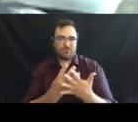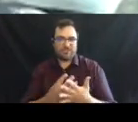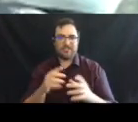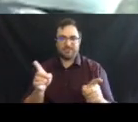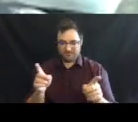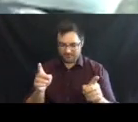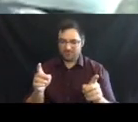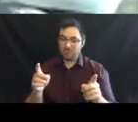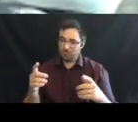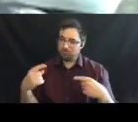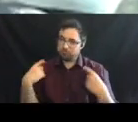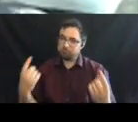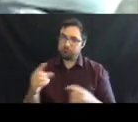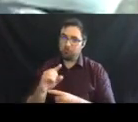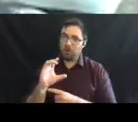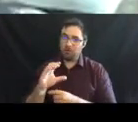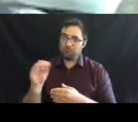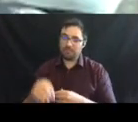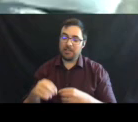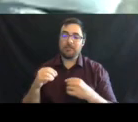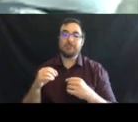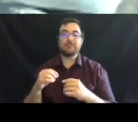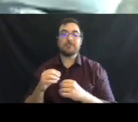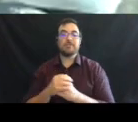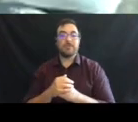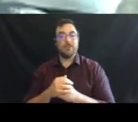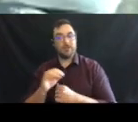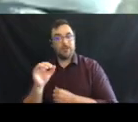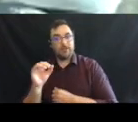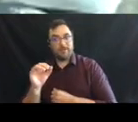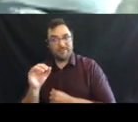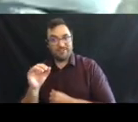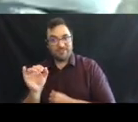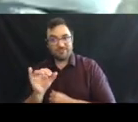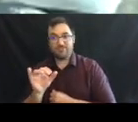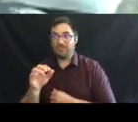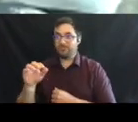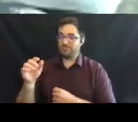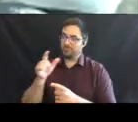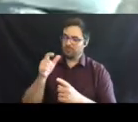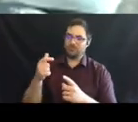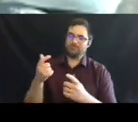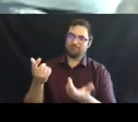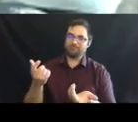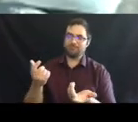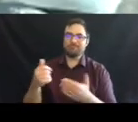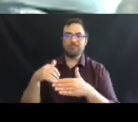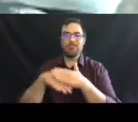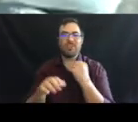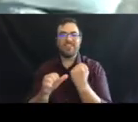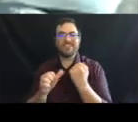have a pretty good number of lay midwives or birth assistants who are also screening